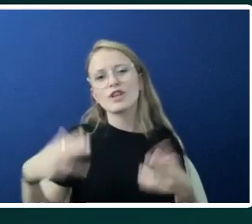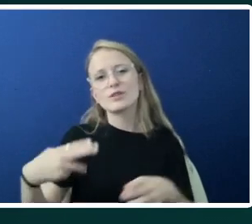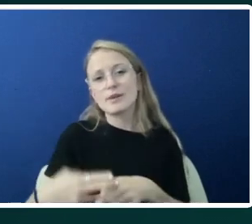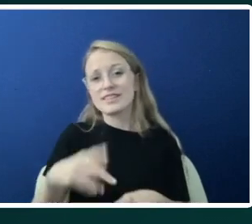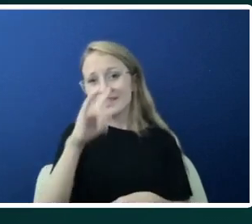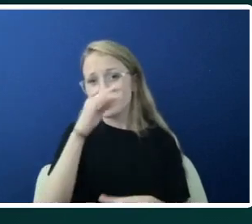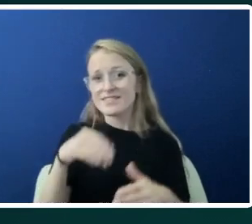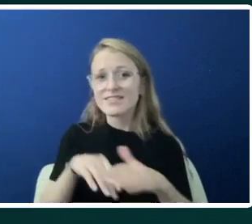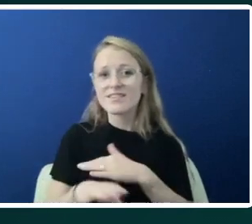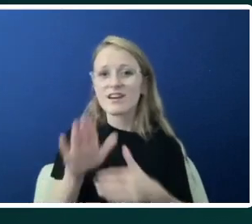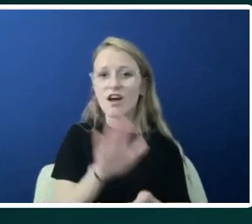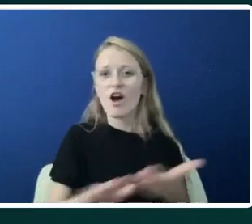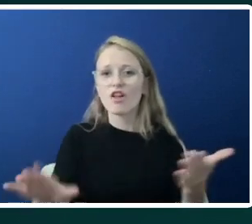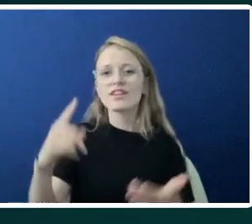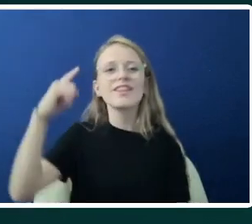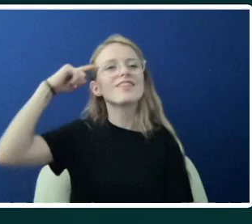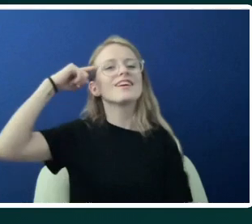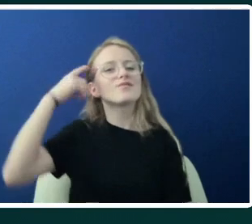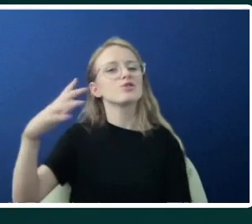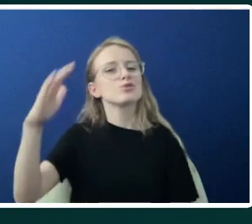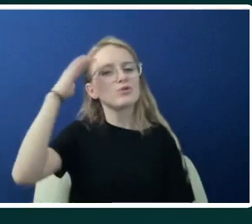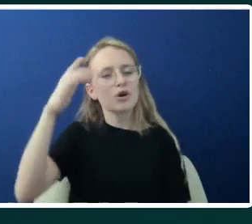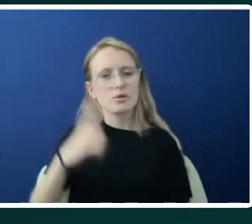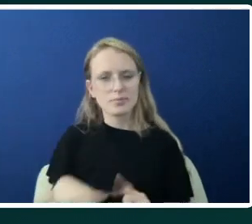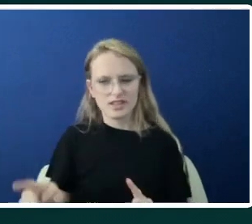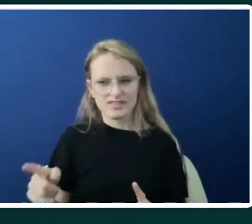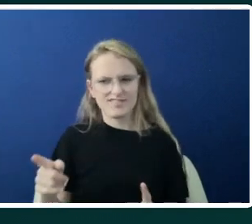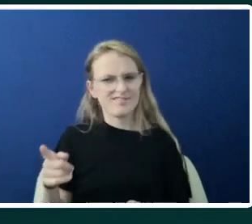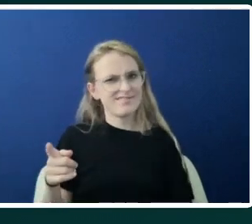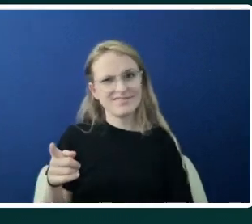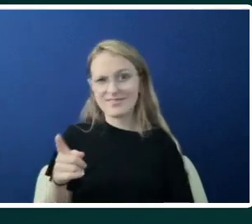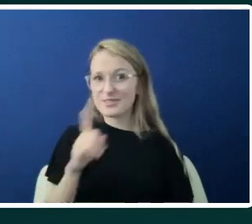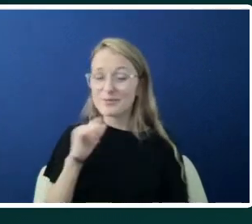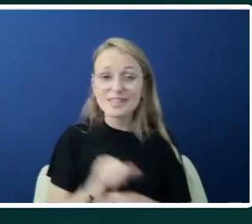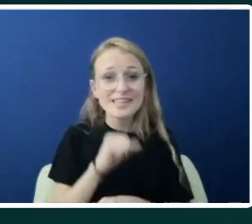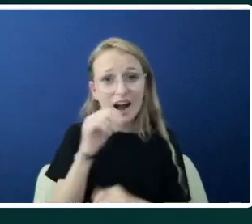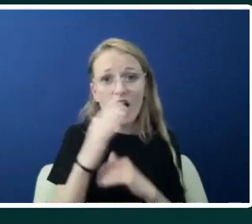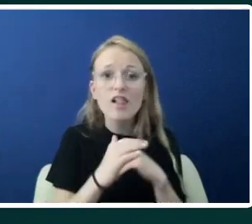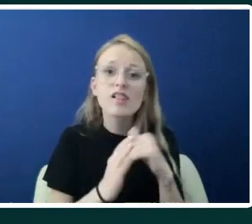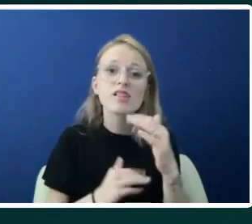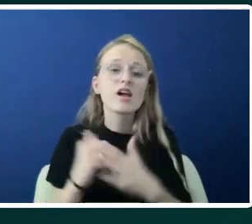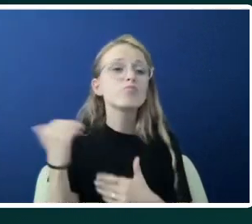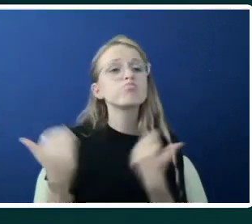you know, they think they might know how to do it. But they really, you know, they're not as comfortable maybe using it unless they've done it before. And so,